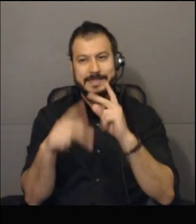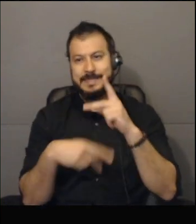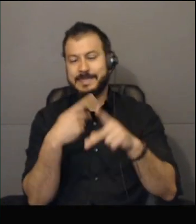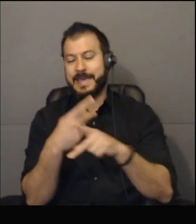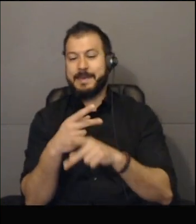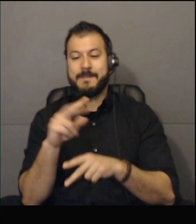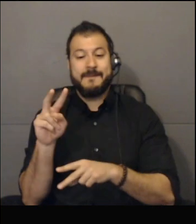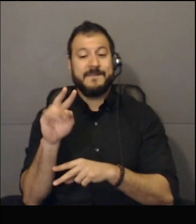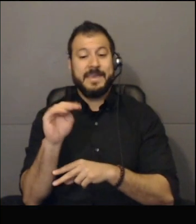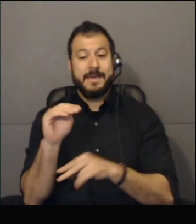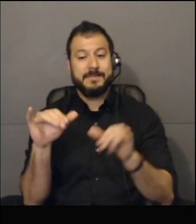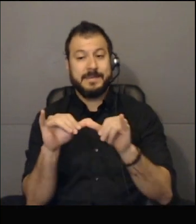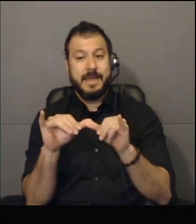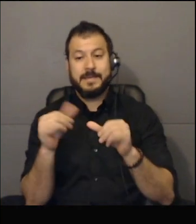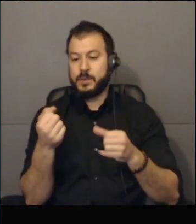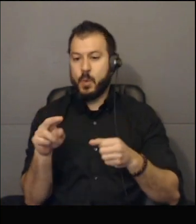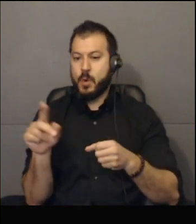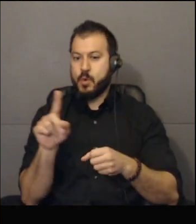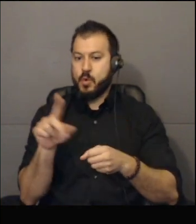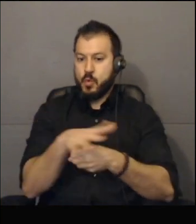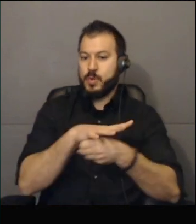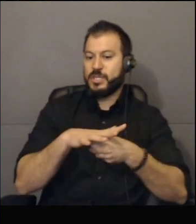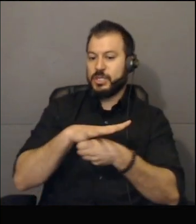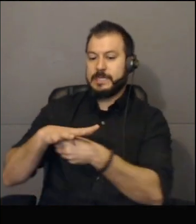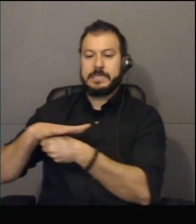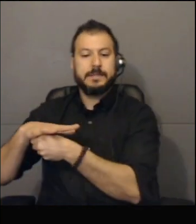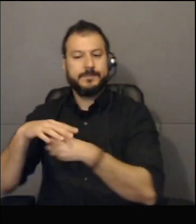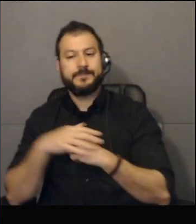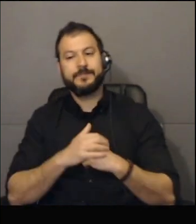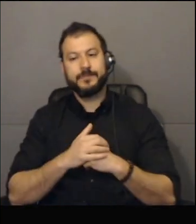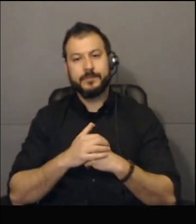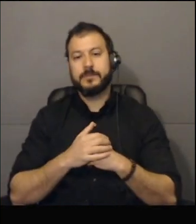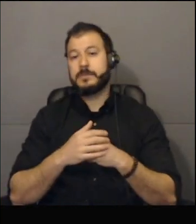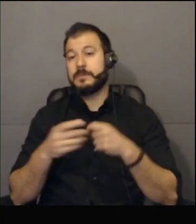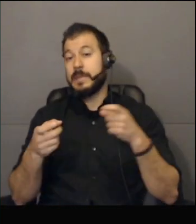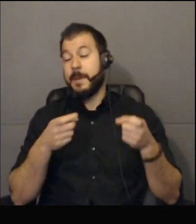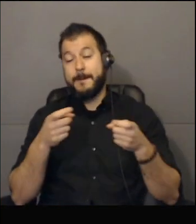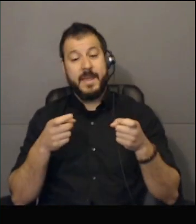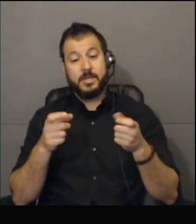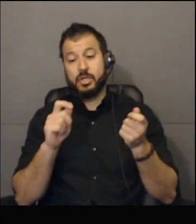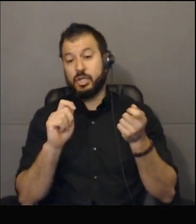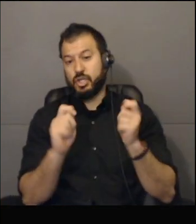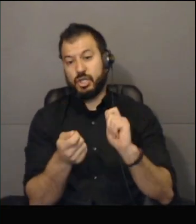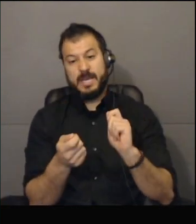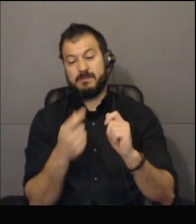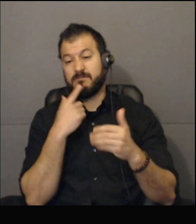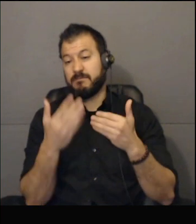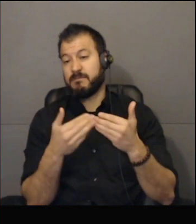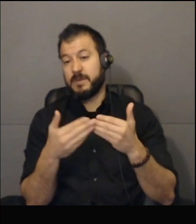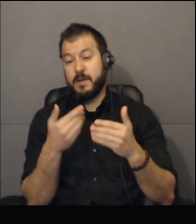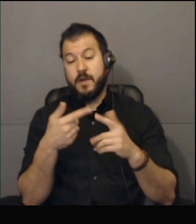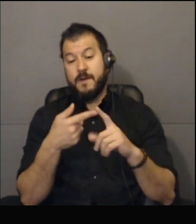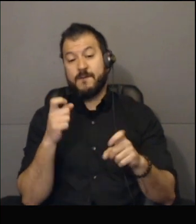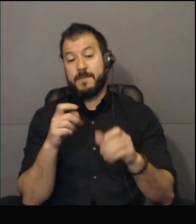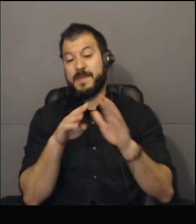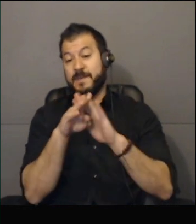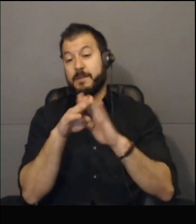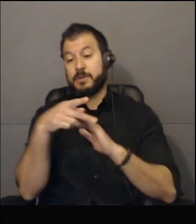type or VM size or regions. Managing change effortlessly from the developers portal or from or